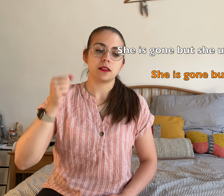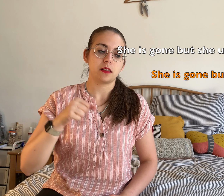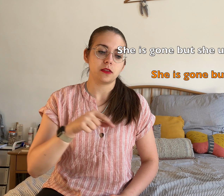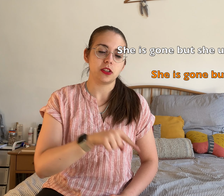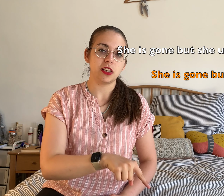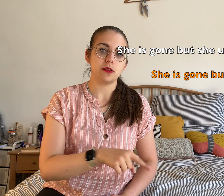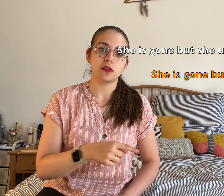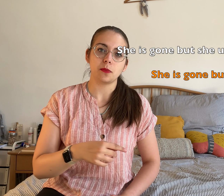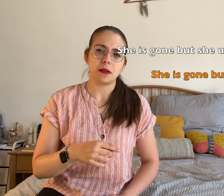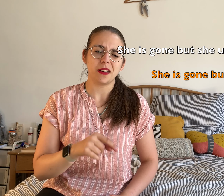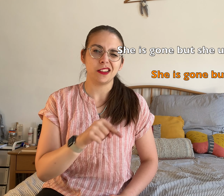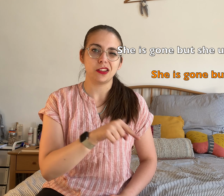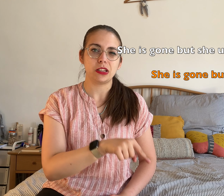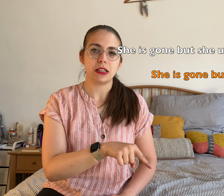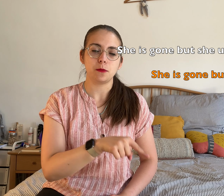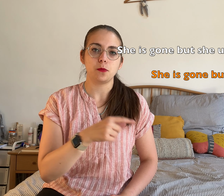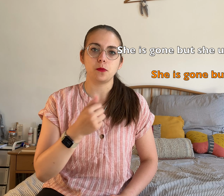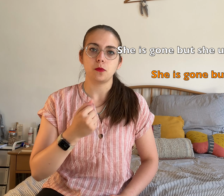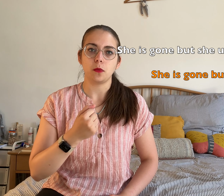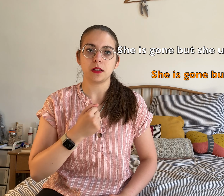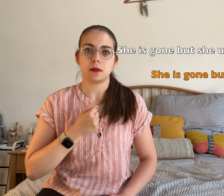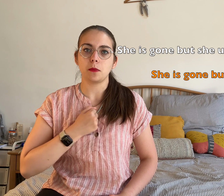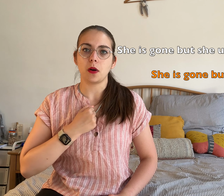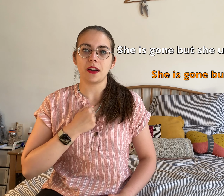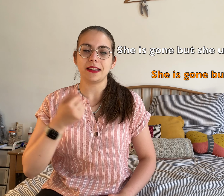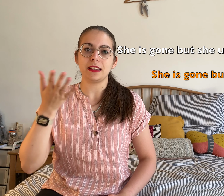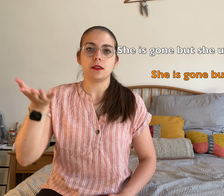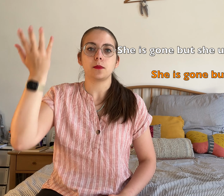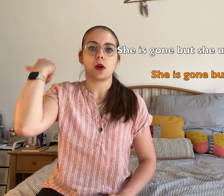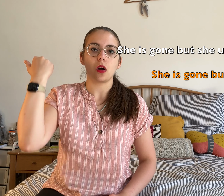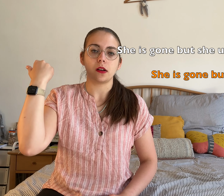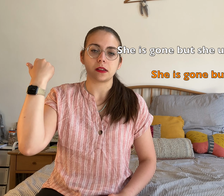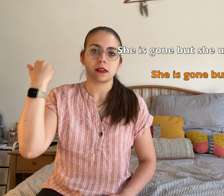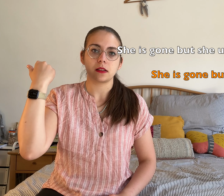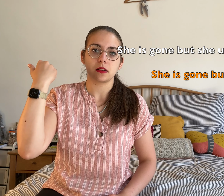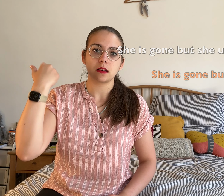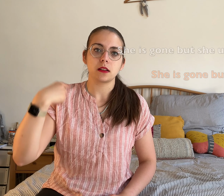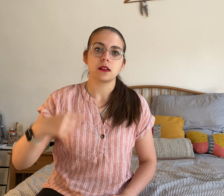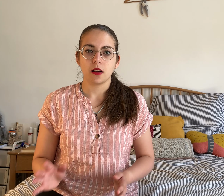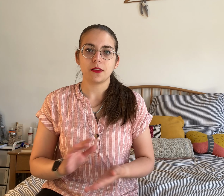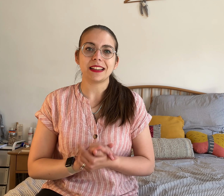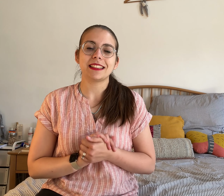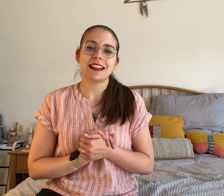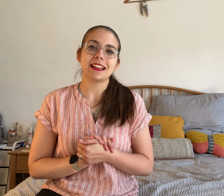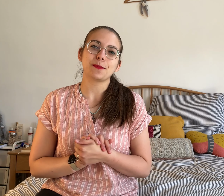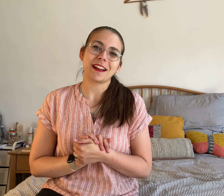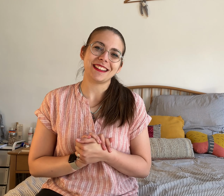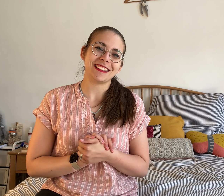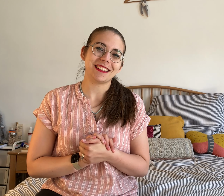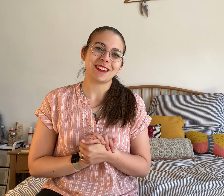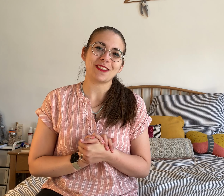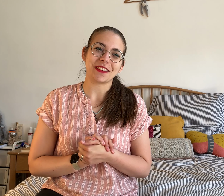So "she used to be mine. She was mine in the past." All right, so let's practice this chorus!